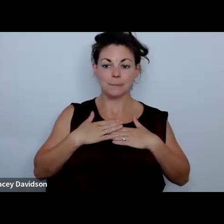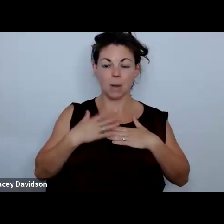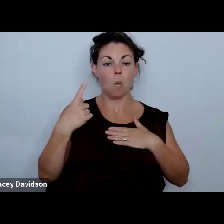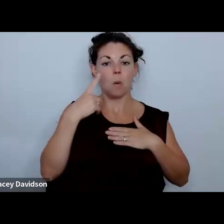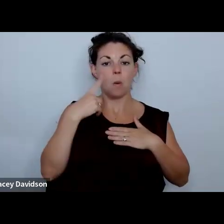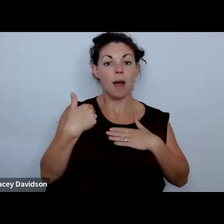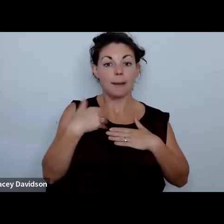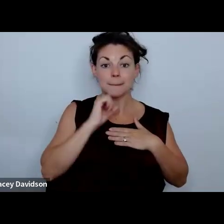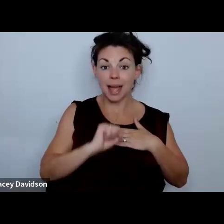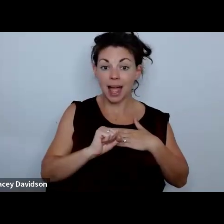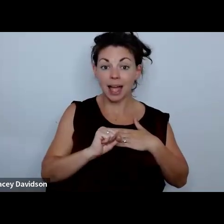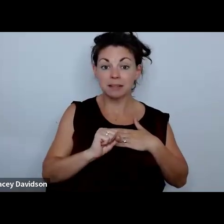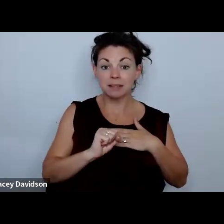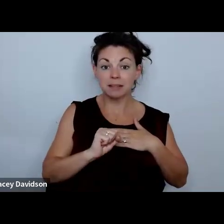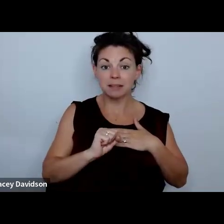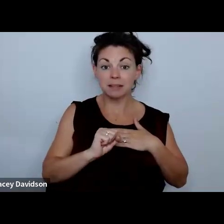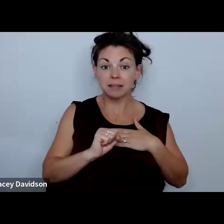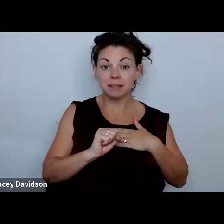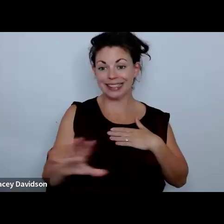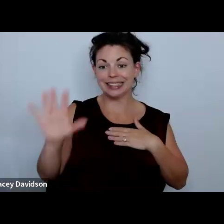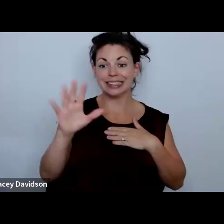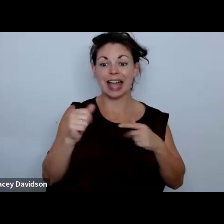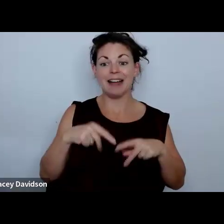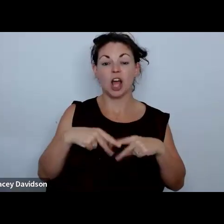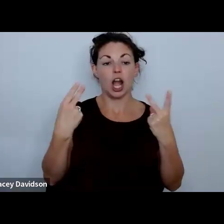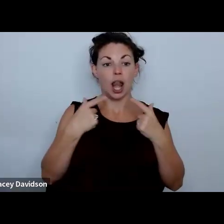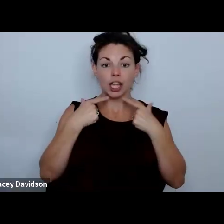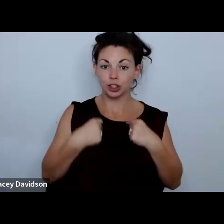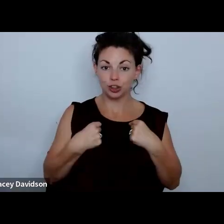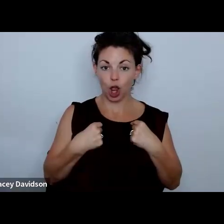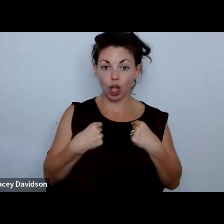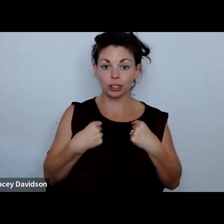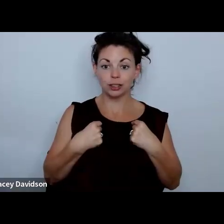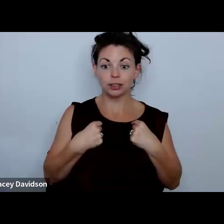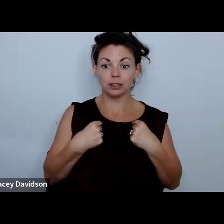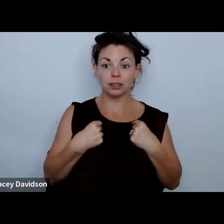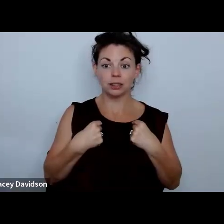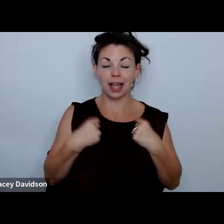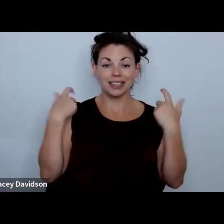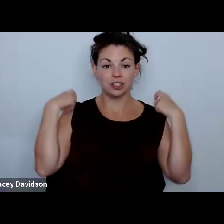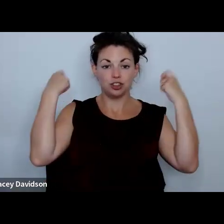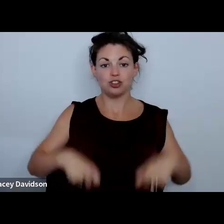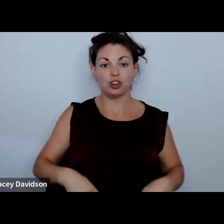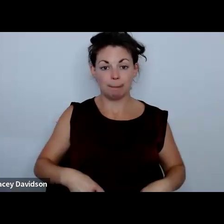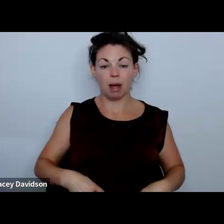So yeah, I'm really pleased to join you all today alongside my colleagues Clive and Deniz, who you'll hear from